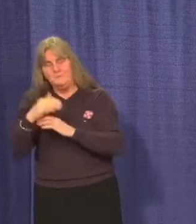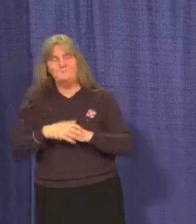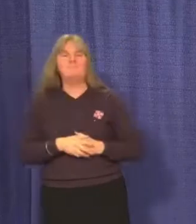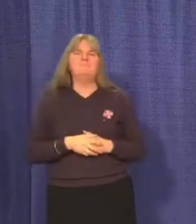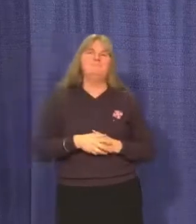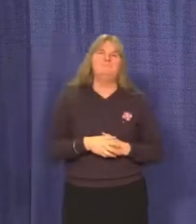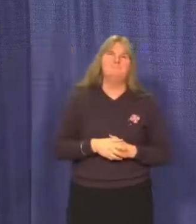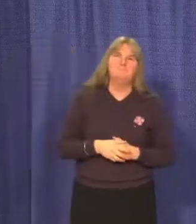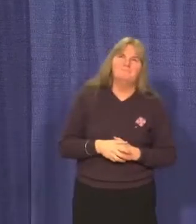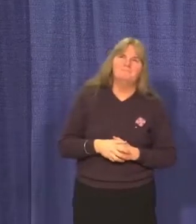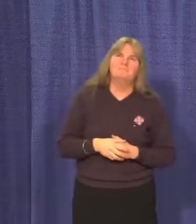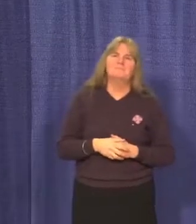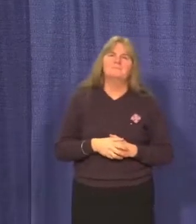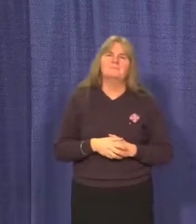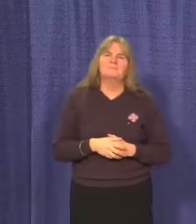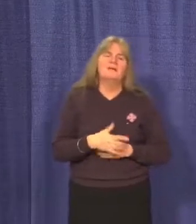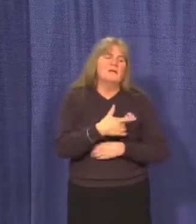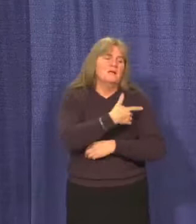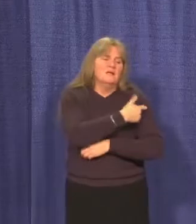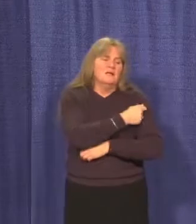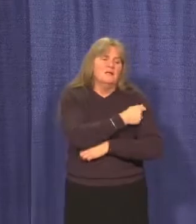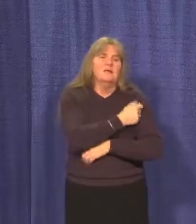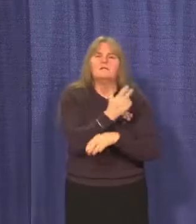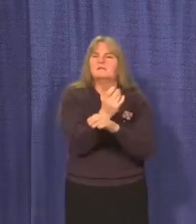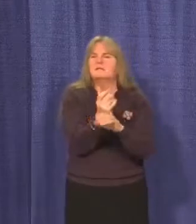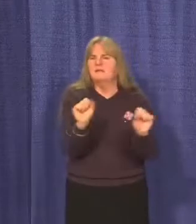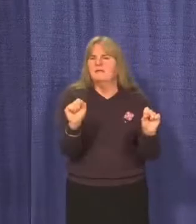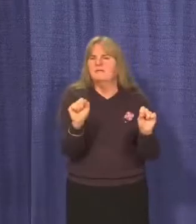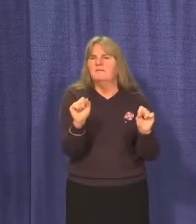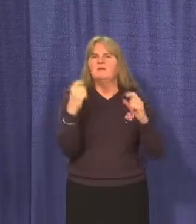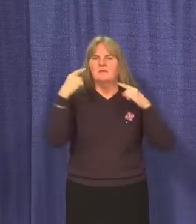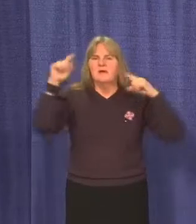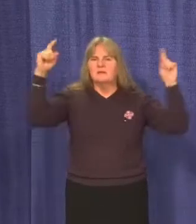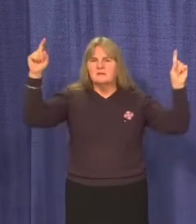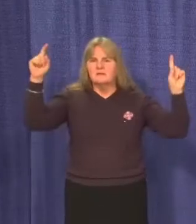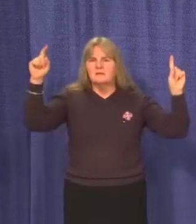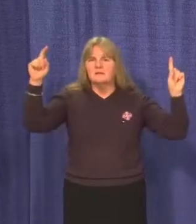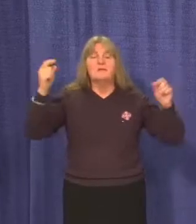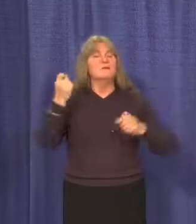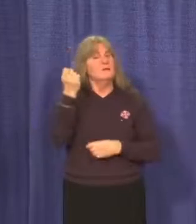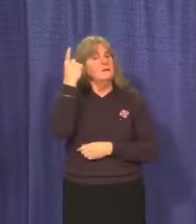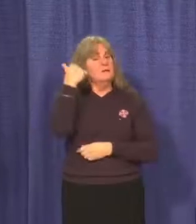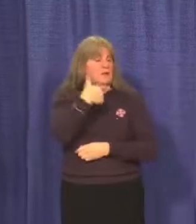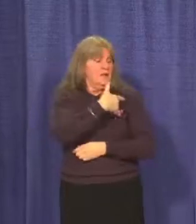immunization is extremely safe and effective. All vaccines go through eight